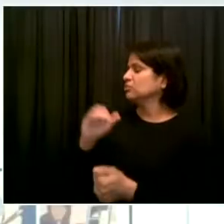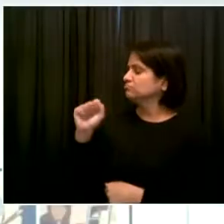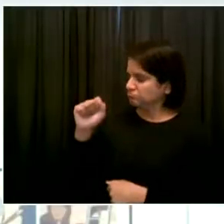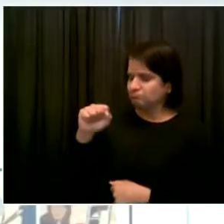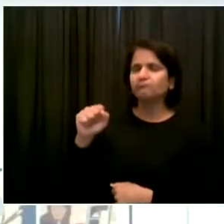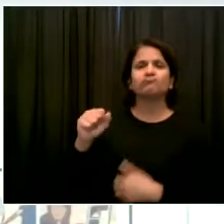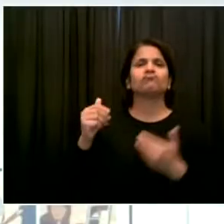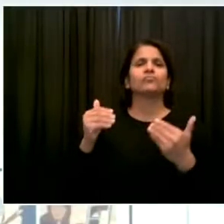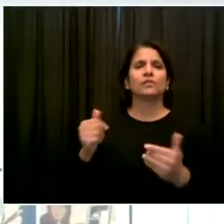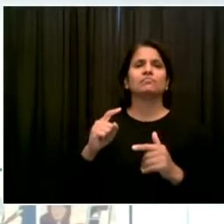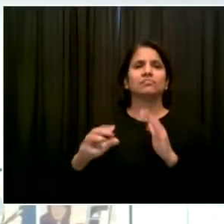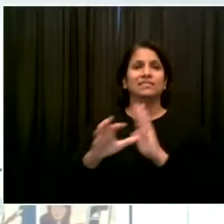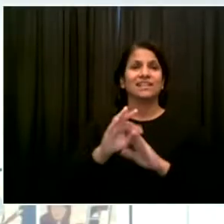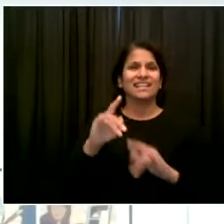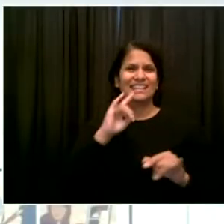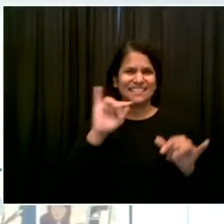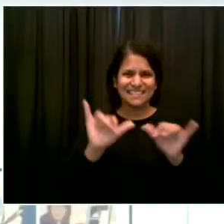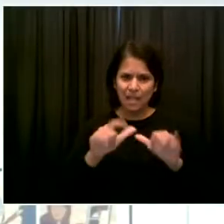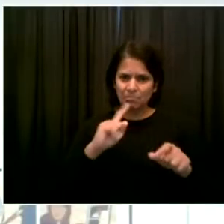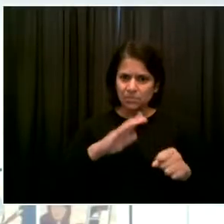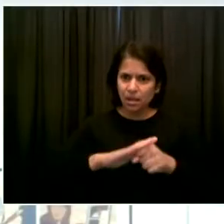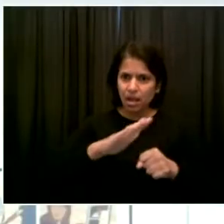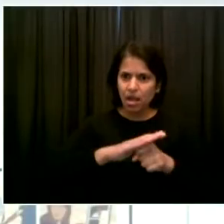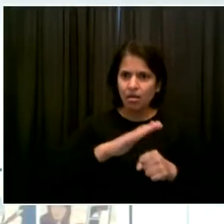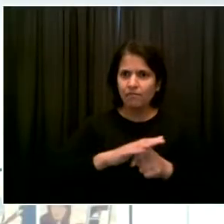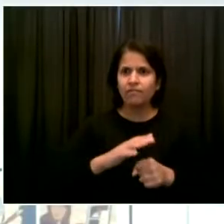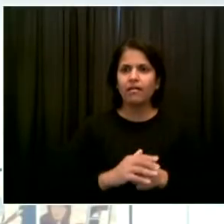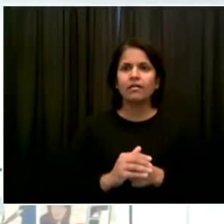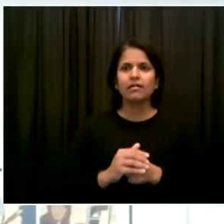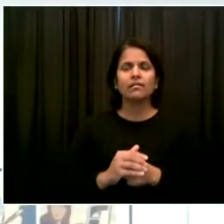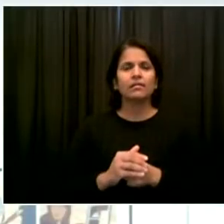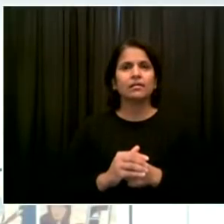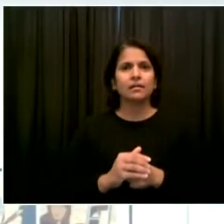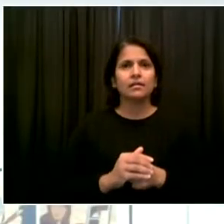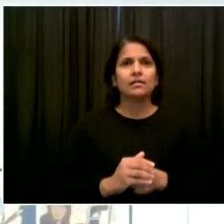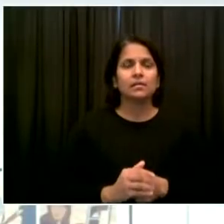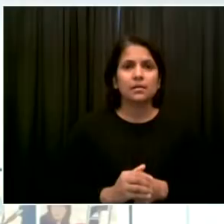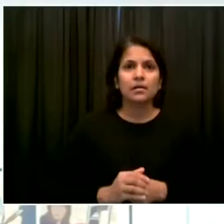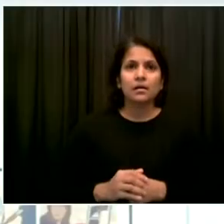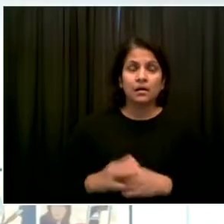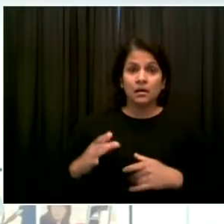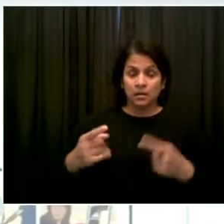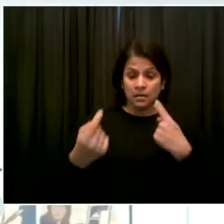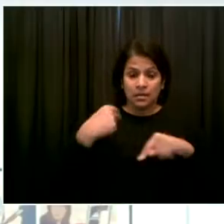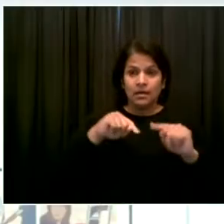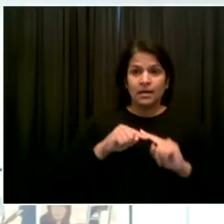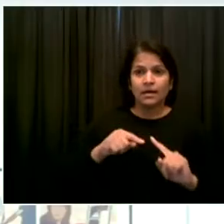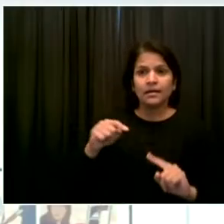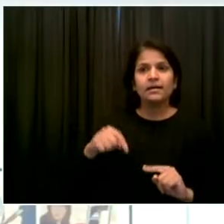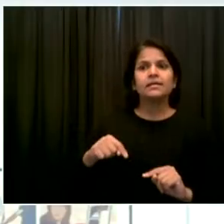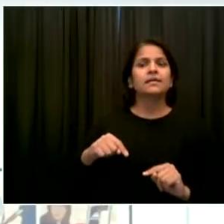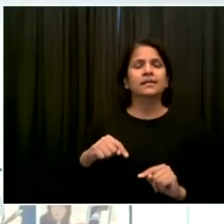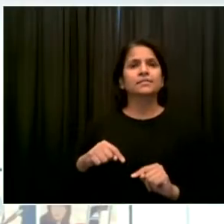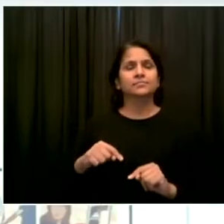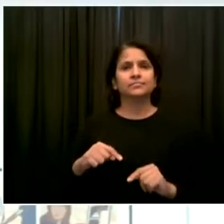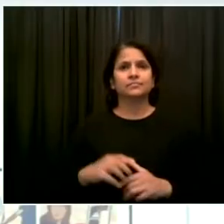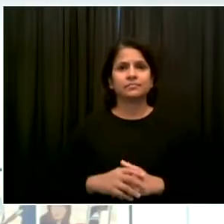IN THE SCHOOLS? DR. CHOKSHI? WE DO BECAUSE OF THE TESTING THAT YOU HAVE